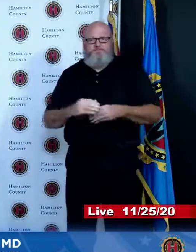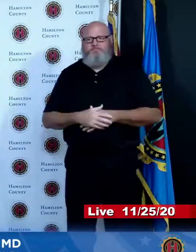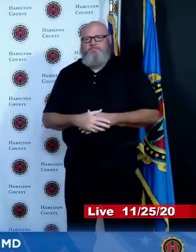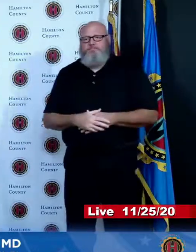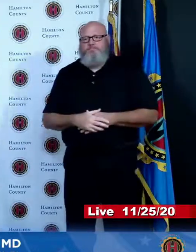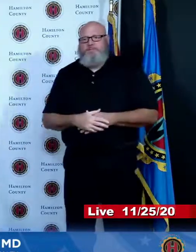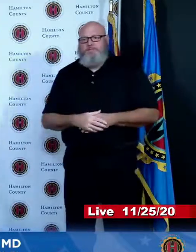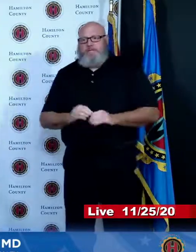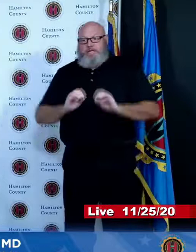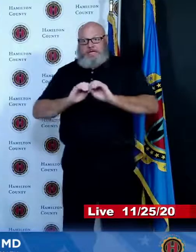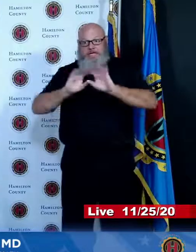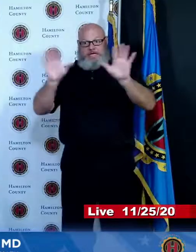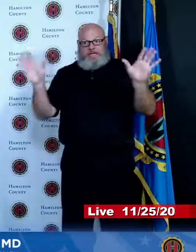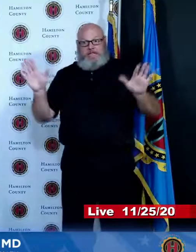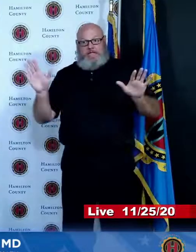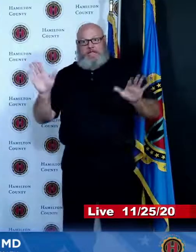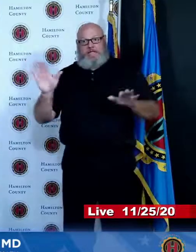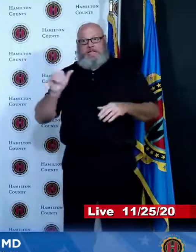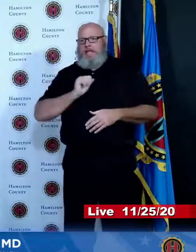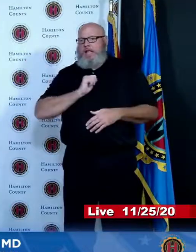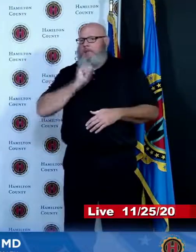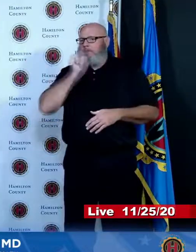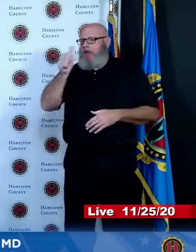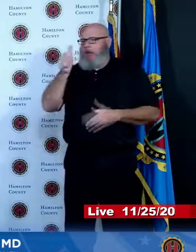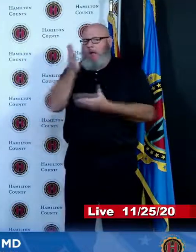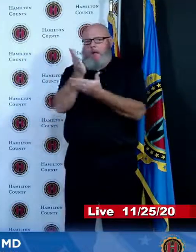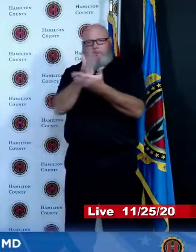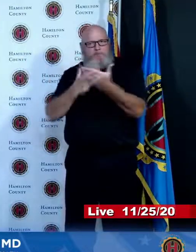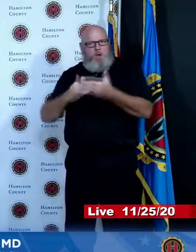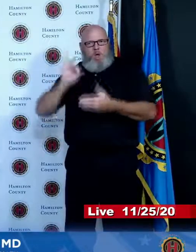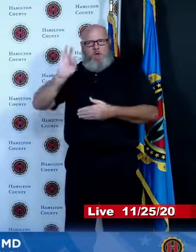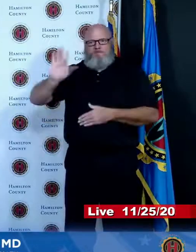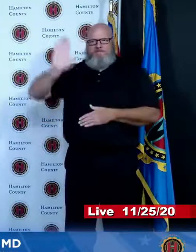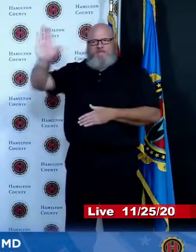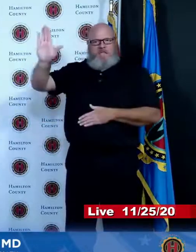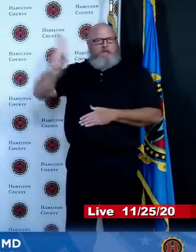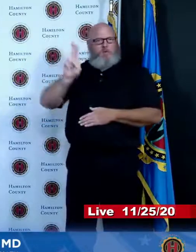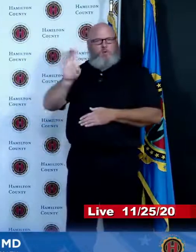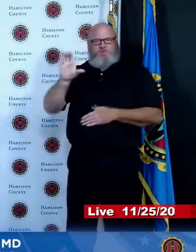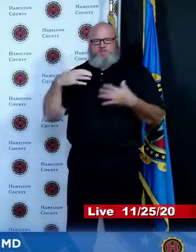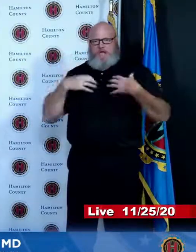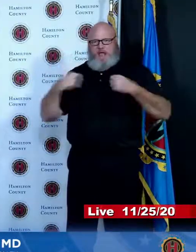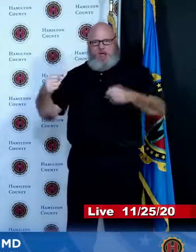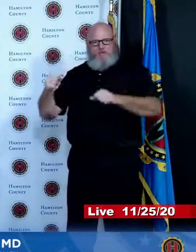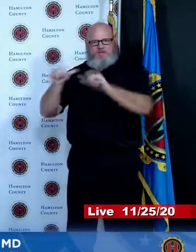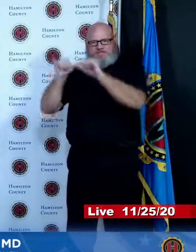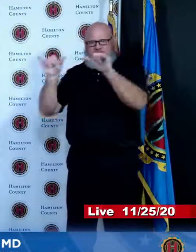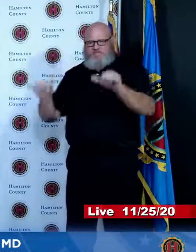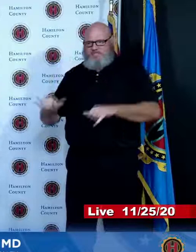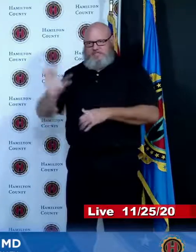part of our hospitals or the university's you know Covid response team planning team I'm just